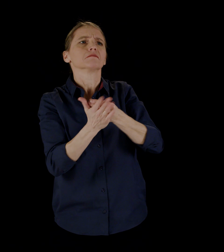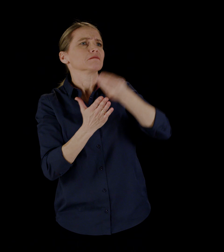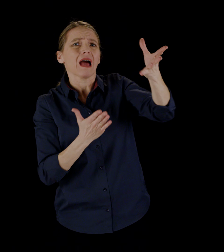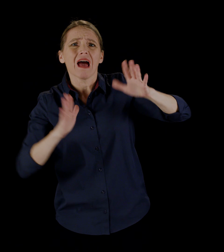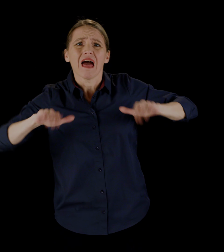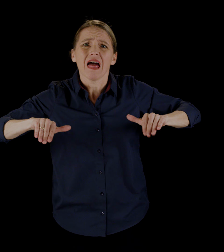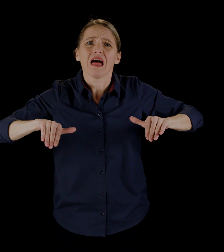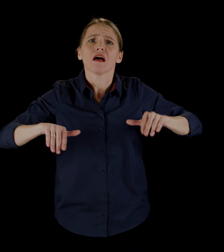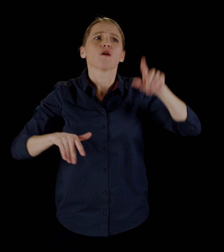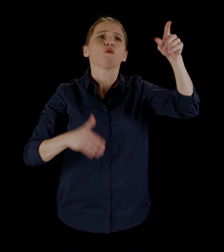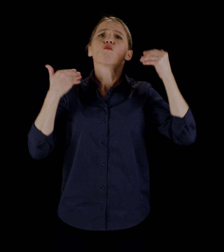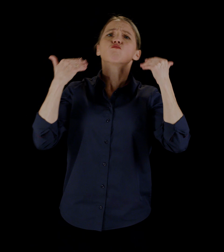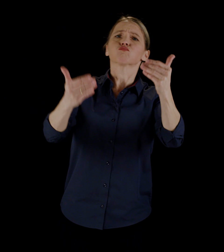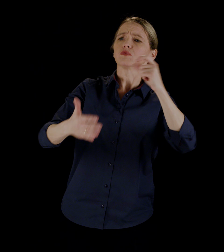provider's fair use policy.